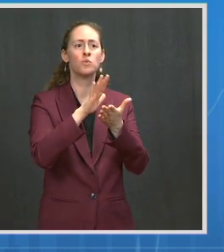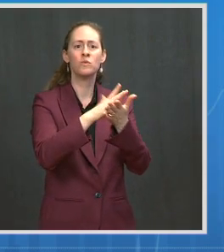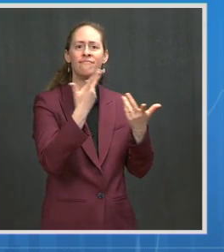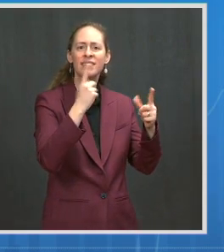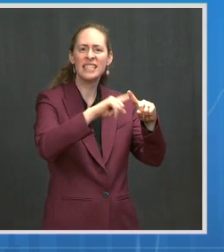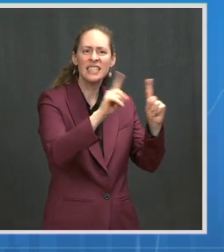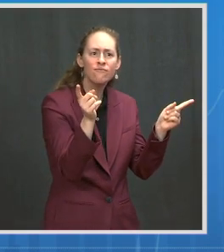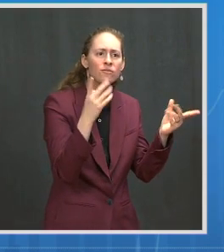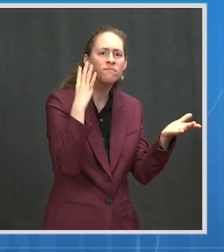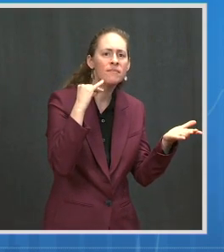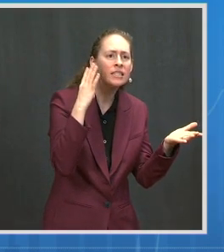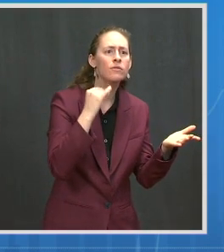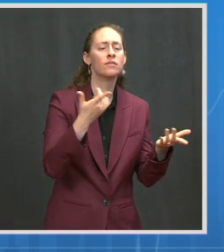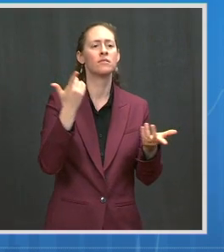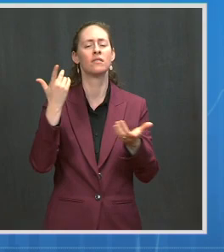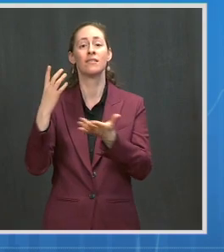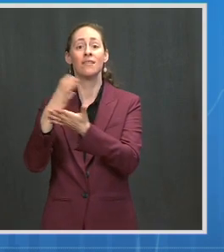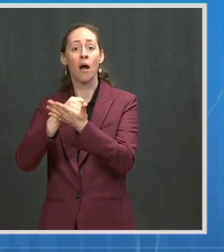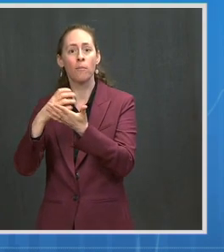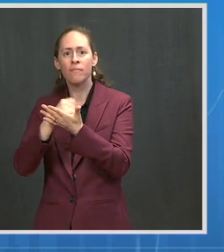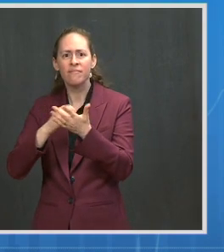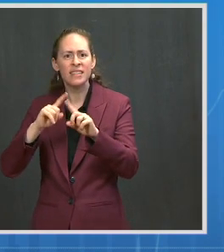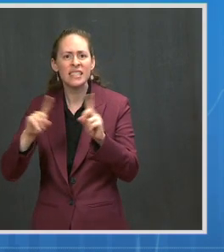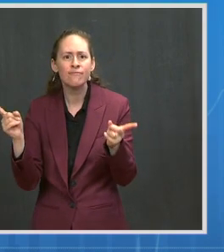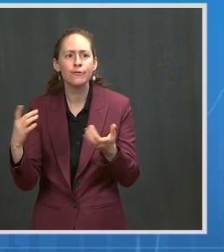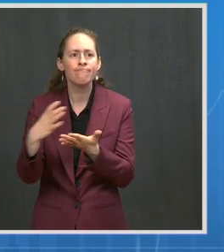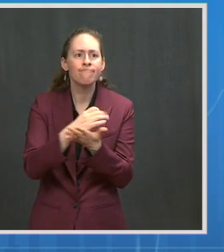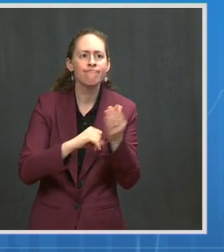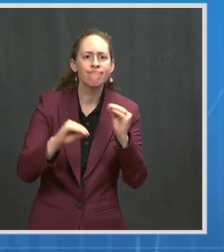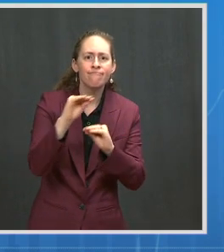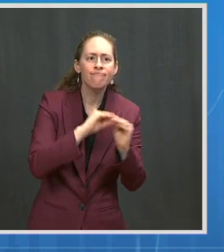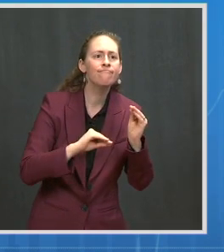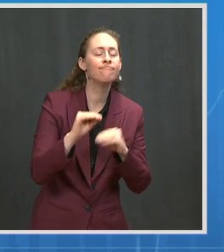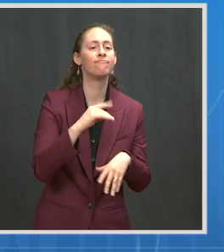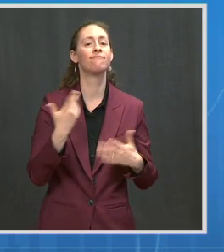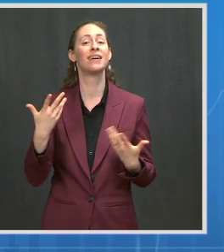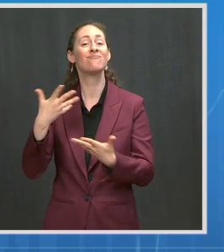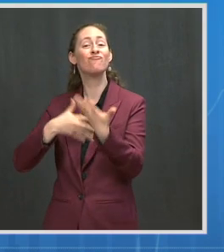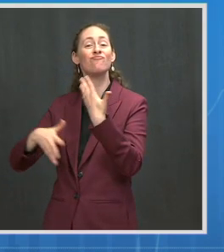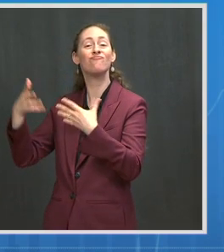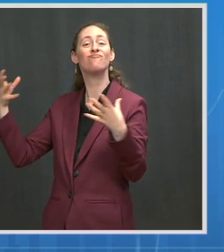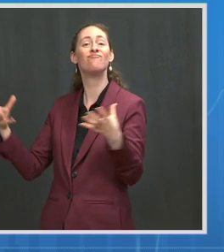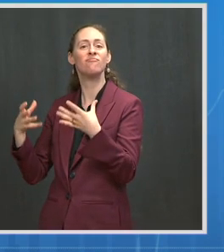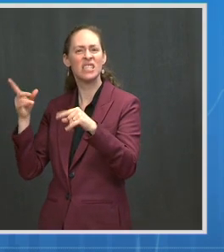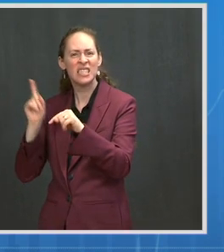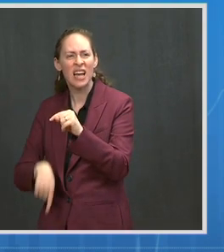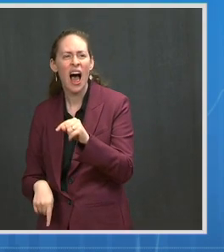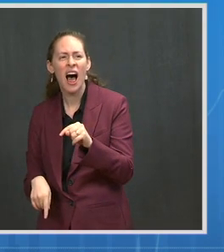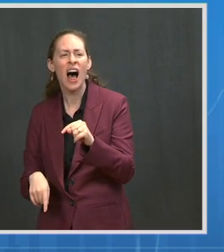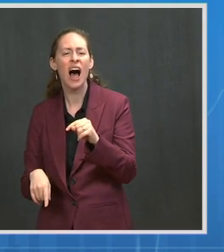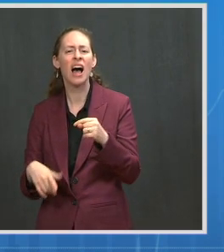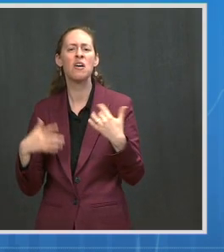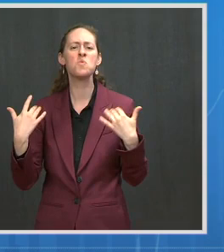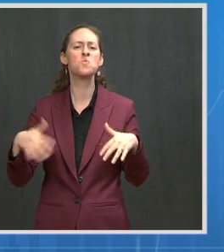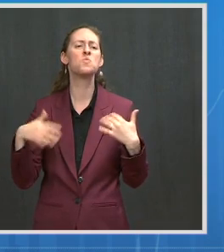Some of you lost parents, grandparents, or other loved ones. You have seen and experienced stress